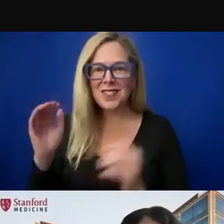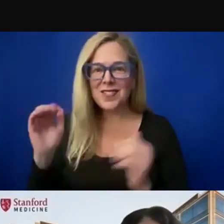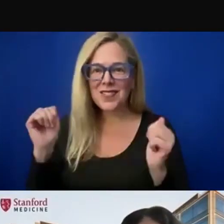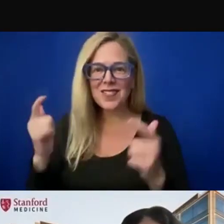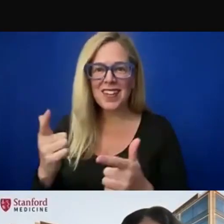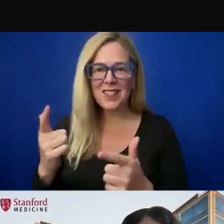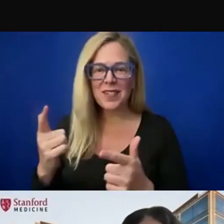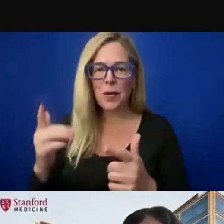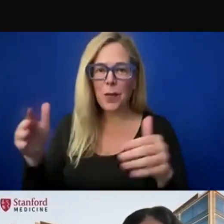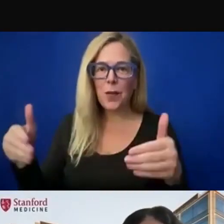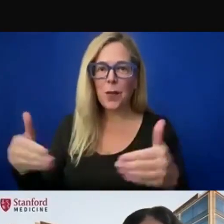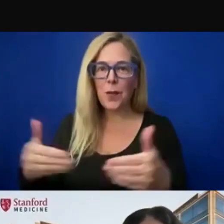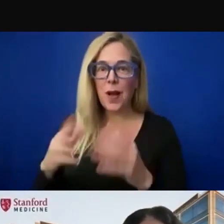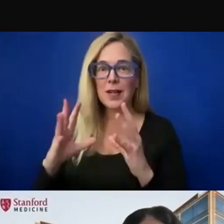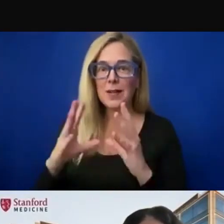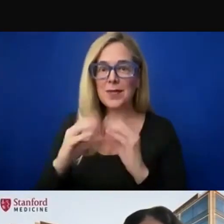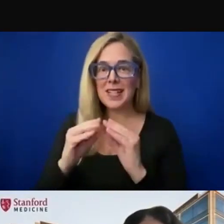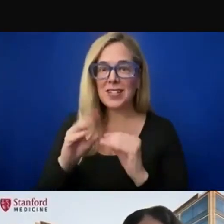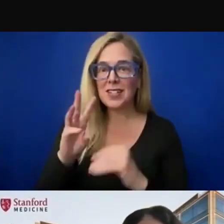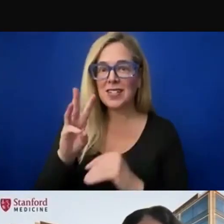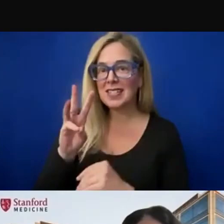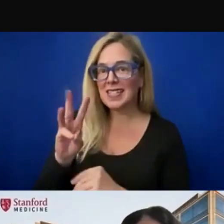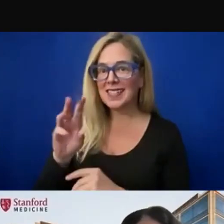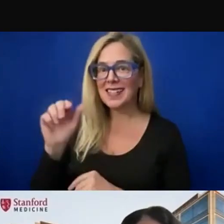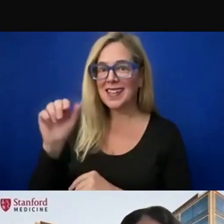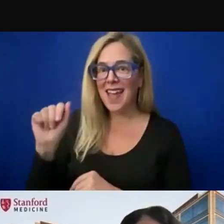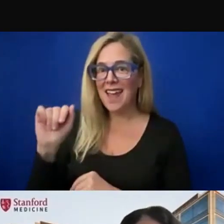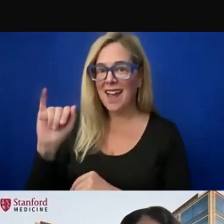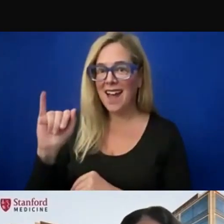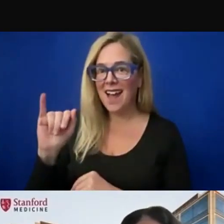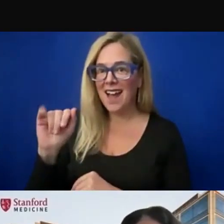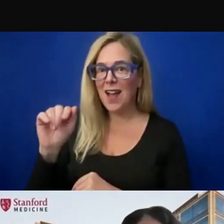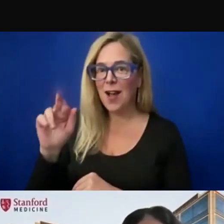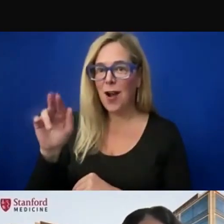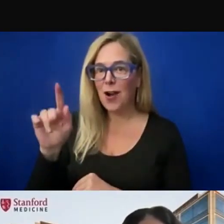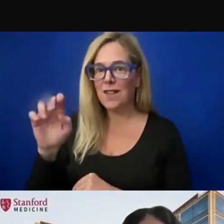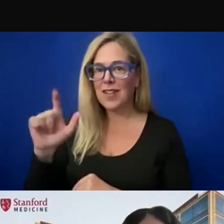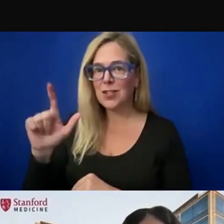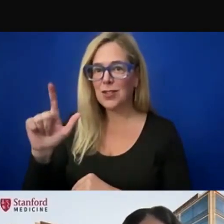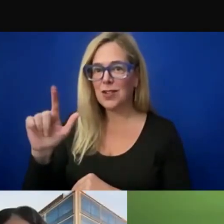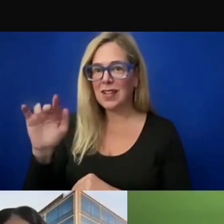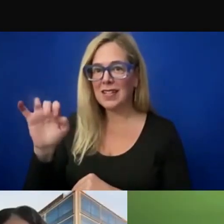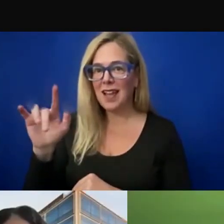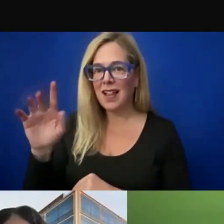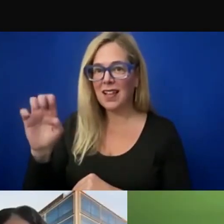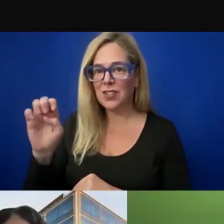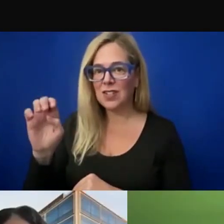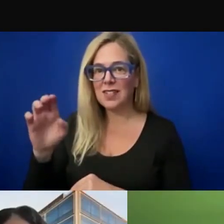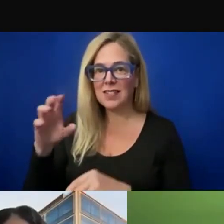AI or artificial intelligence in disability healthcare. I'm Jennifer Phung. She/her pronouns,